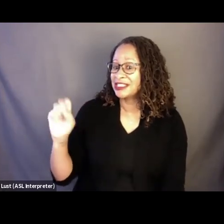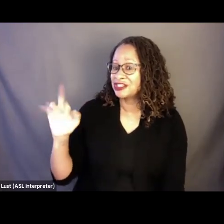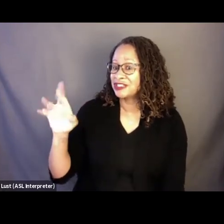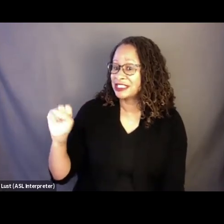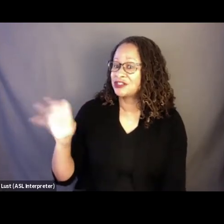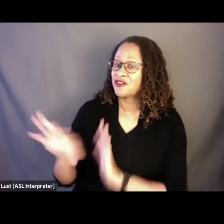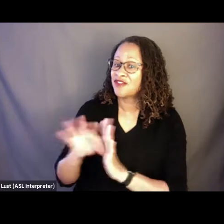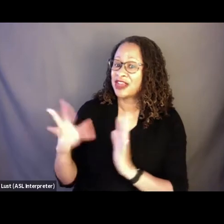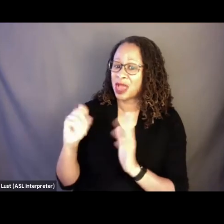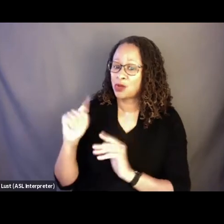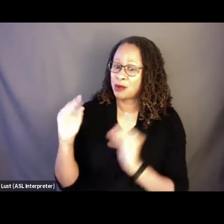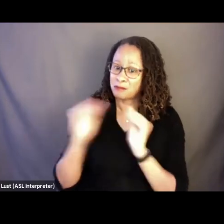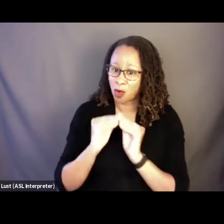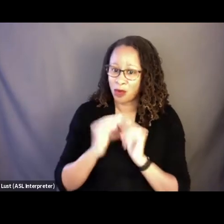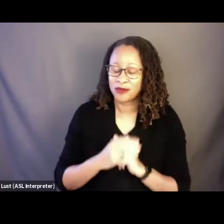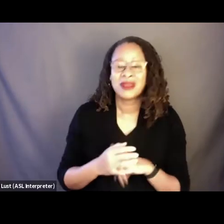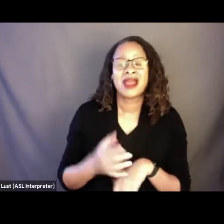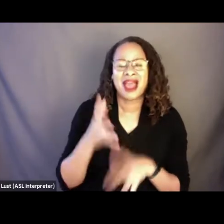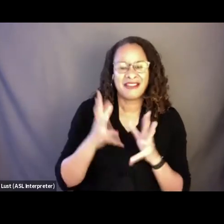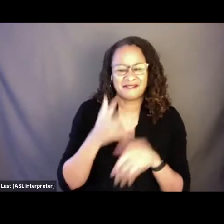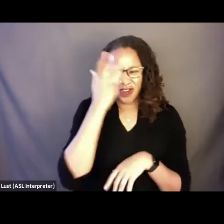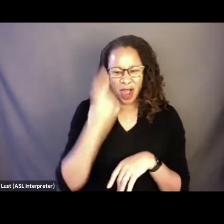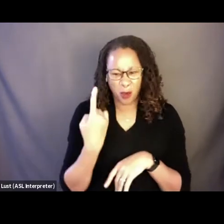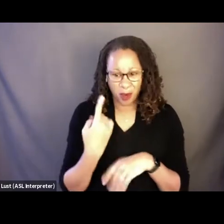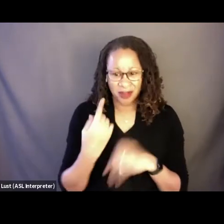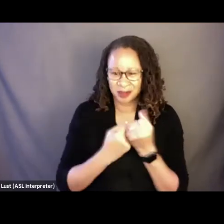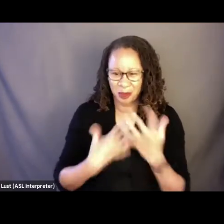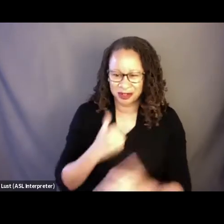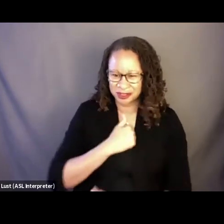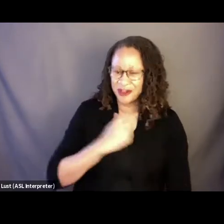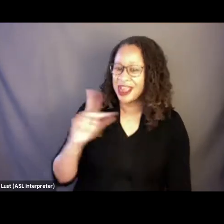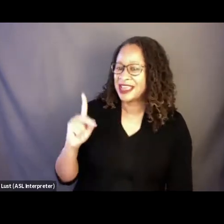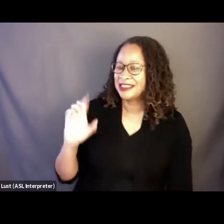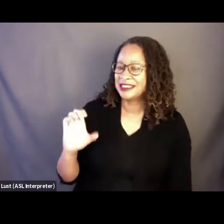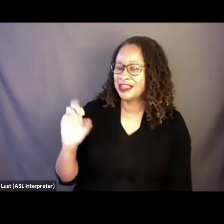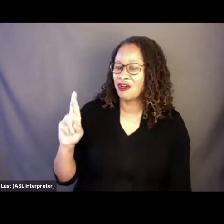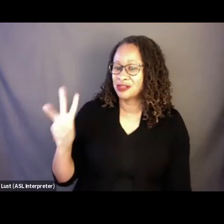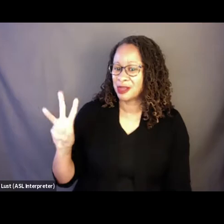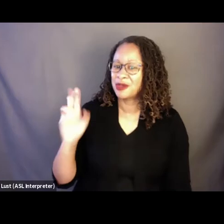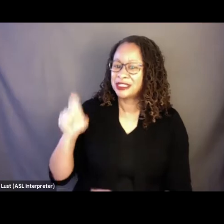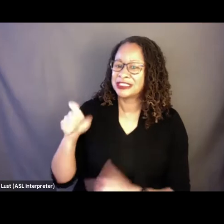But I did leave out one of our supporters KCRW as well, so thank you to them. Switched that around on you guys.